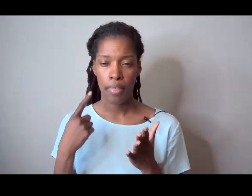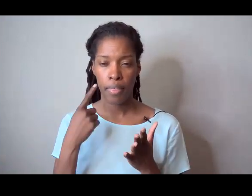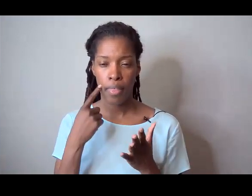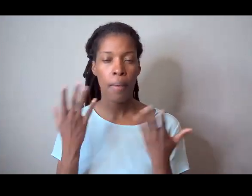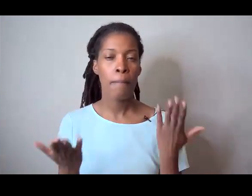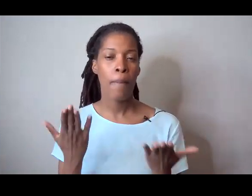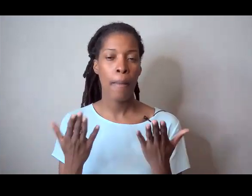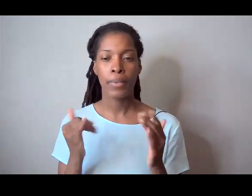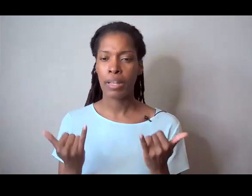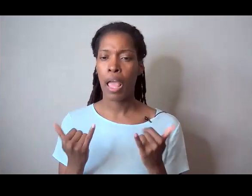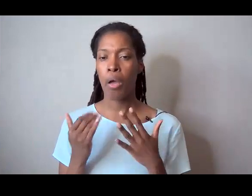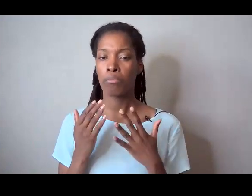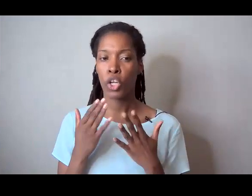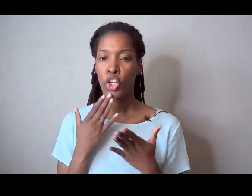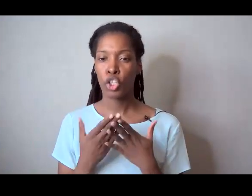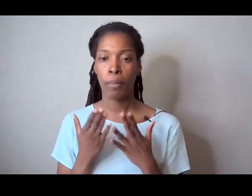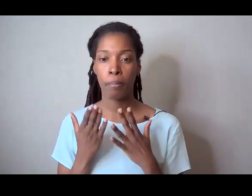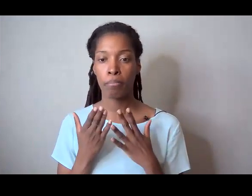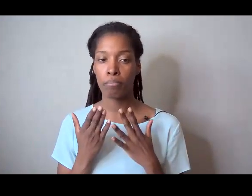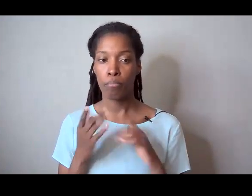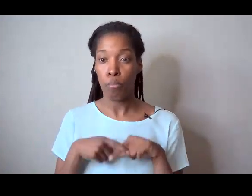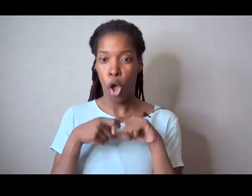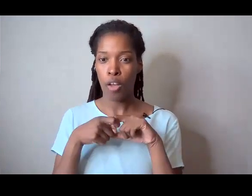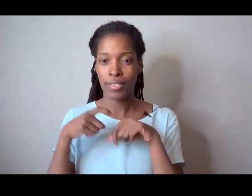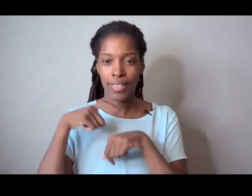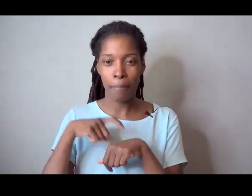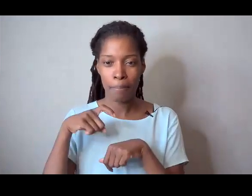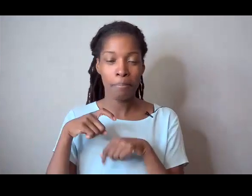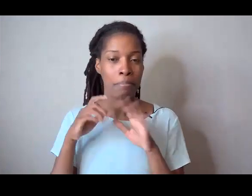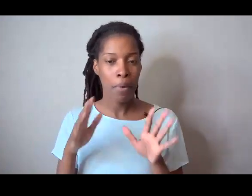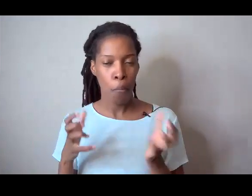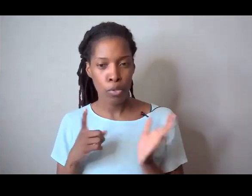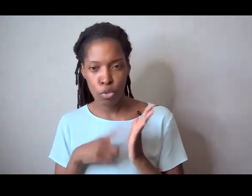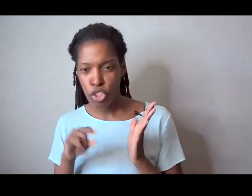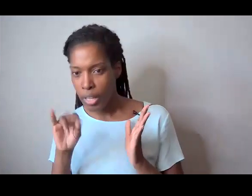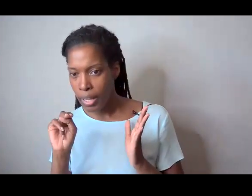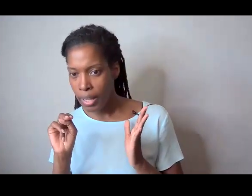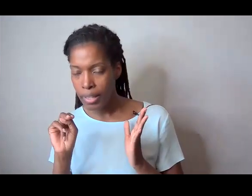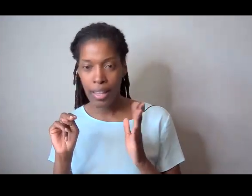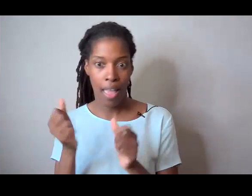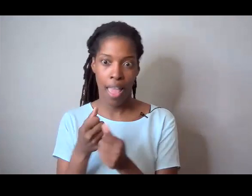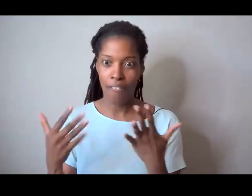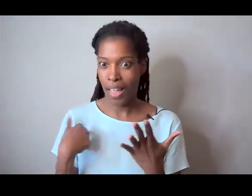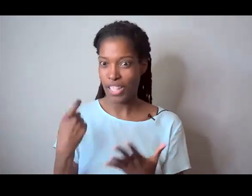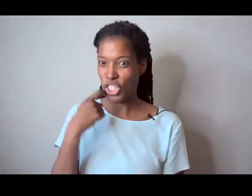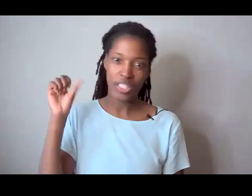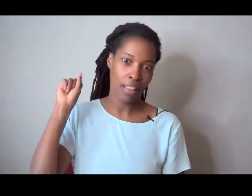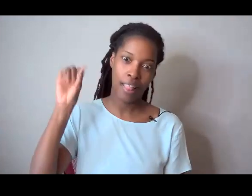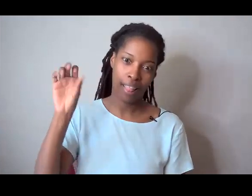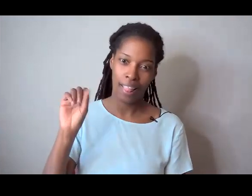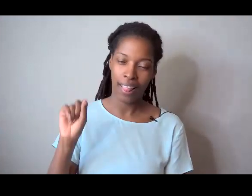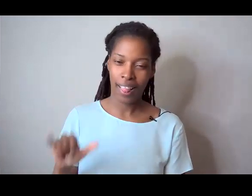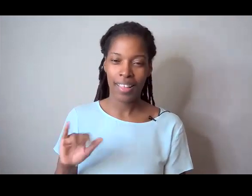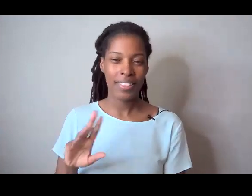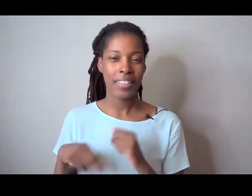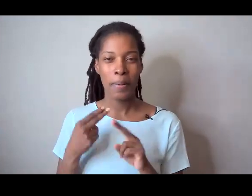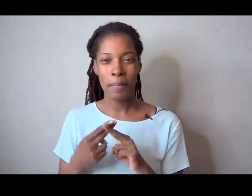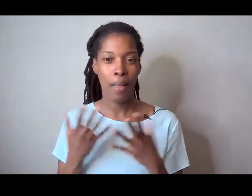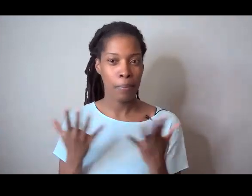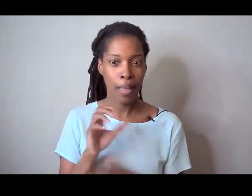We will pause and check to see as it relates to all the details about what is SSI and Medicaid.